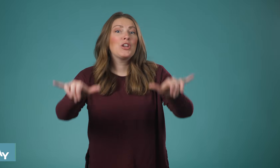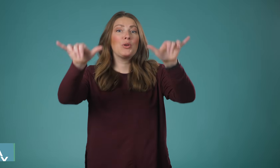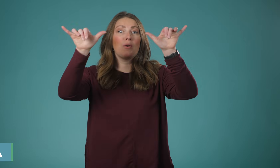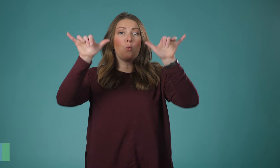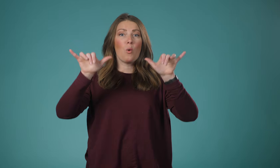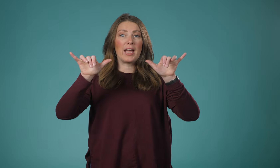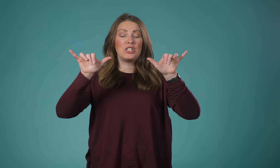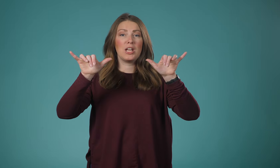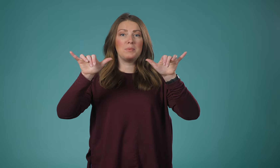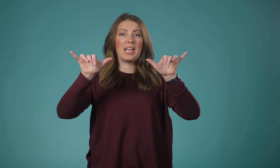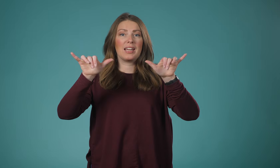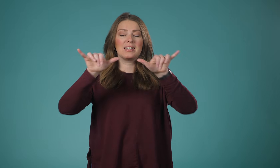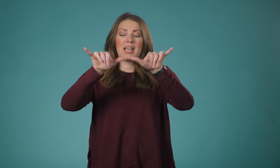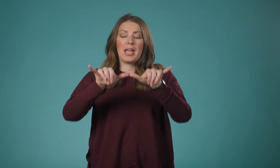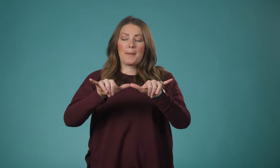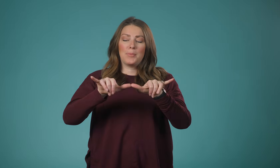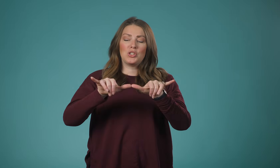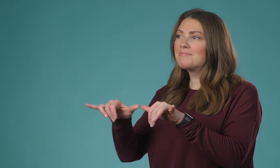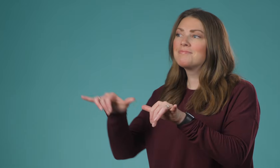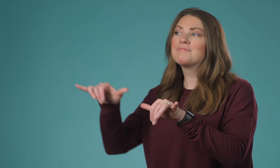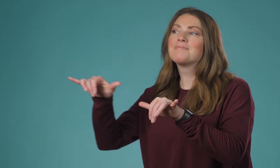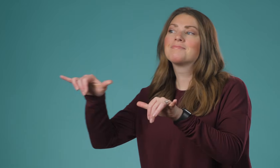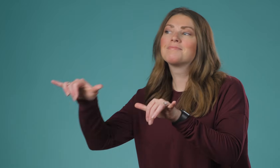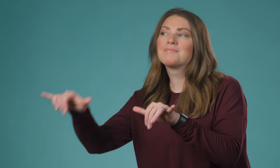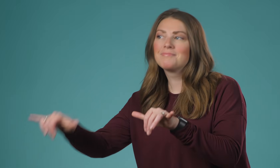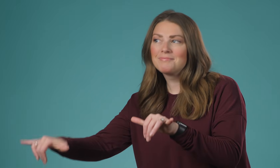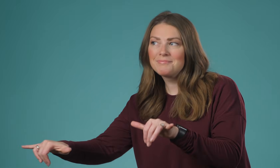You have Y-shaped hands and pushing it down